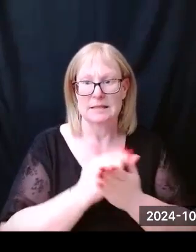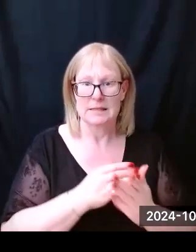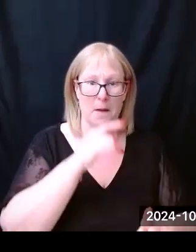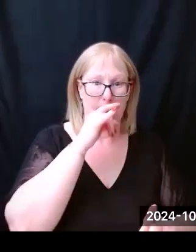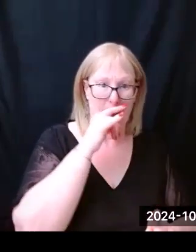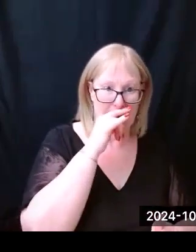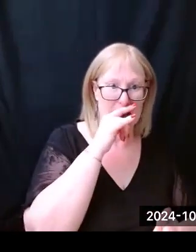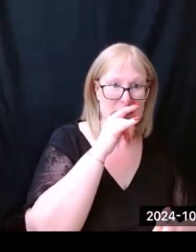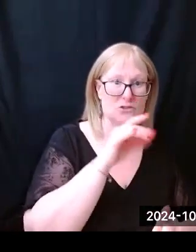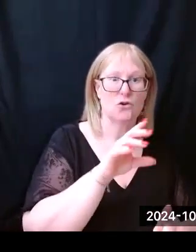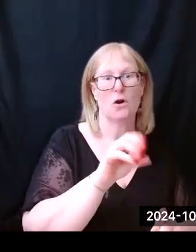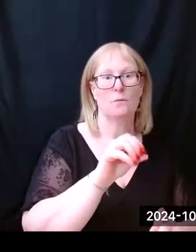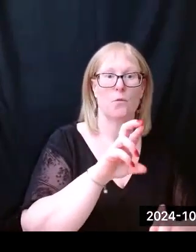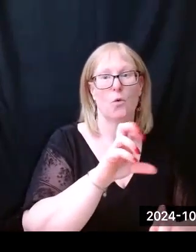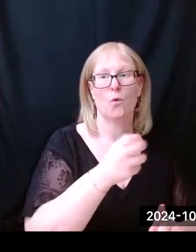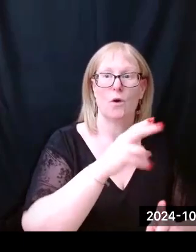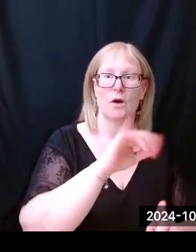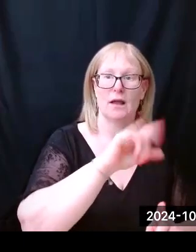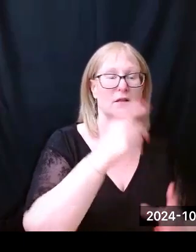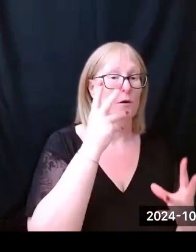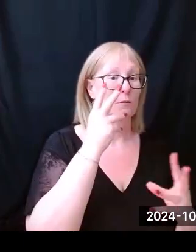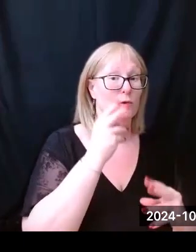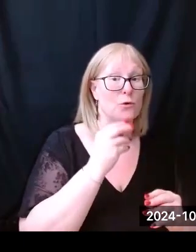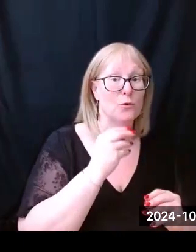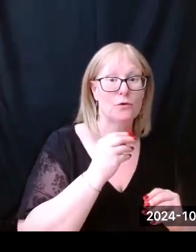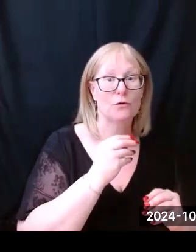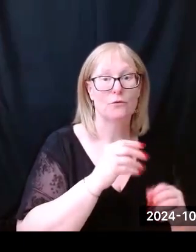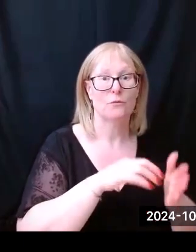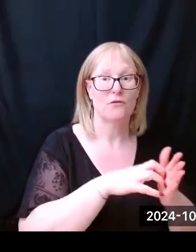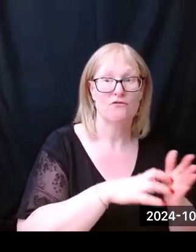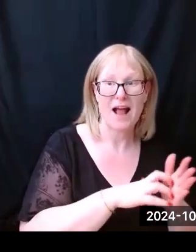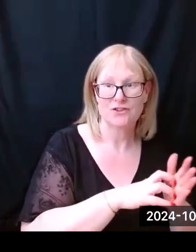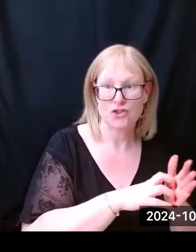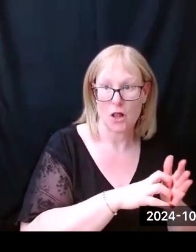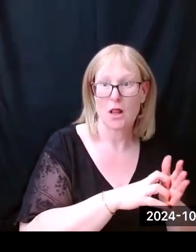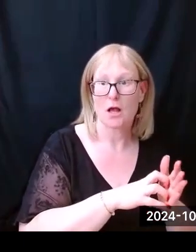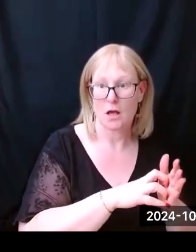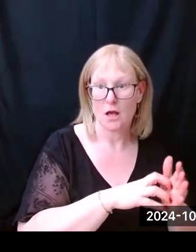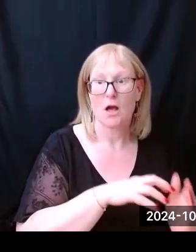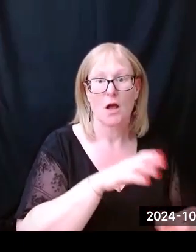Some kids are very beautiful, but very fragile, like an orchid where you have to have the right